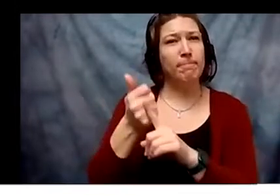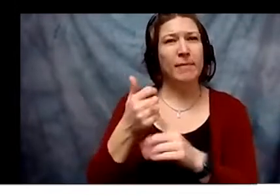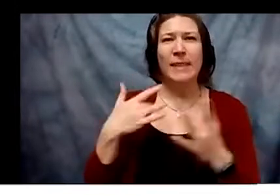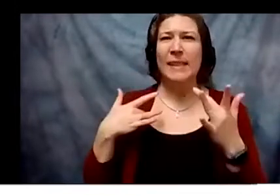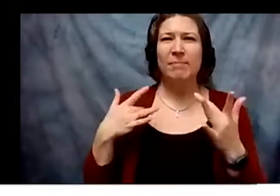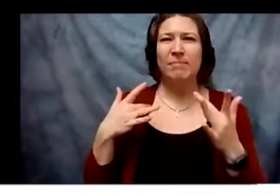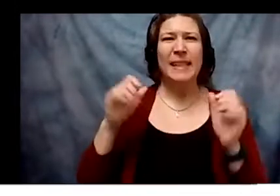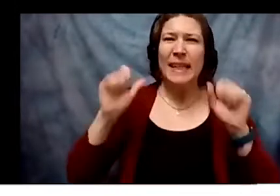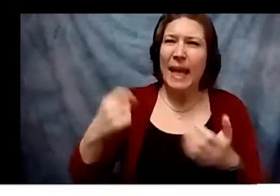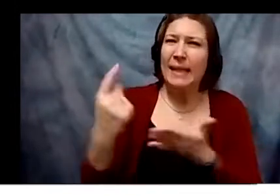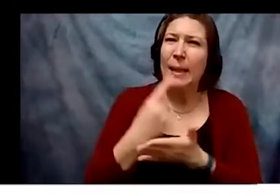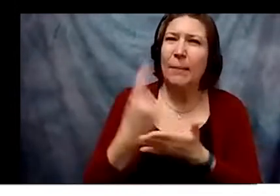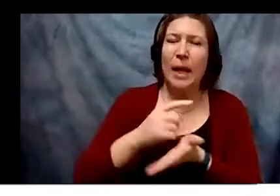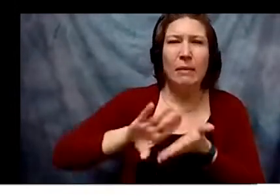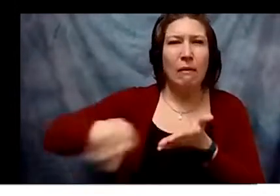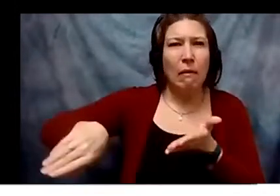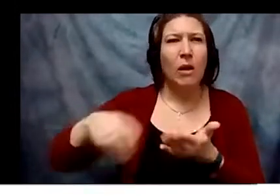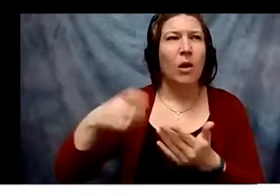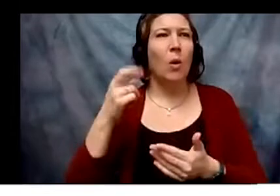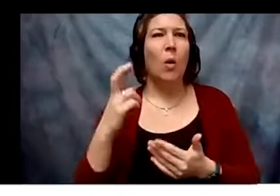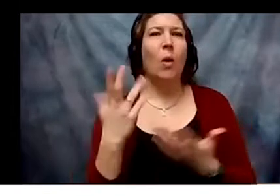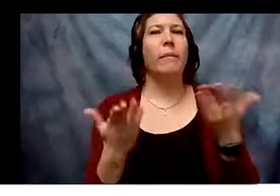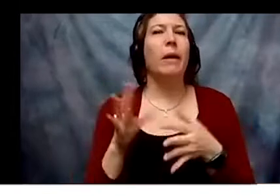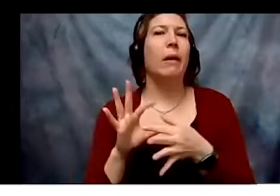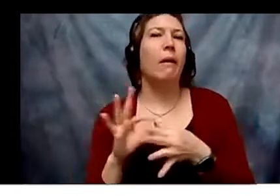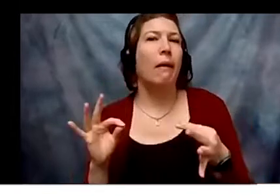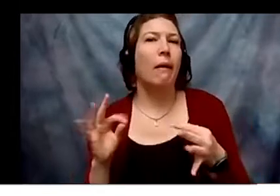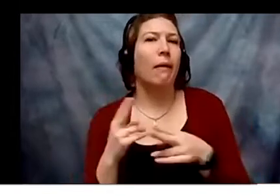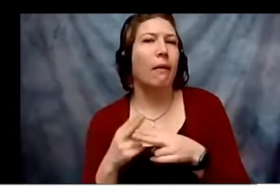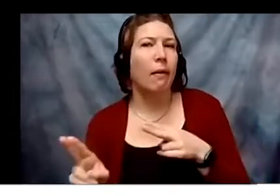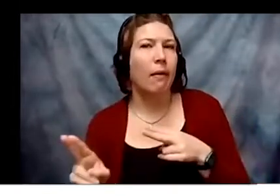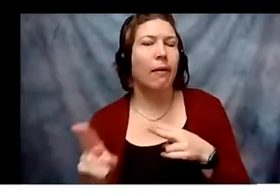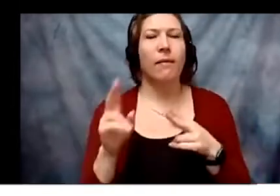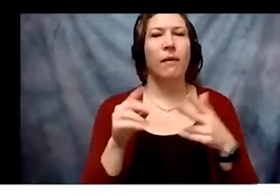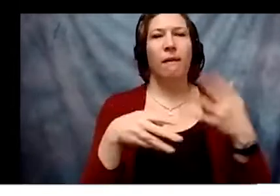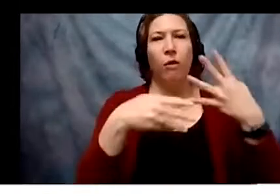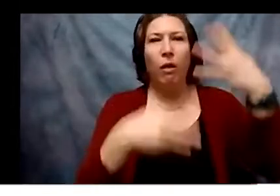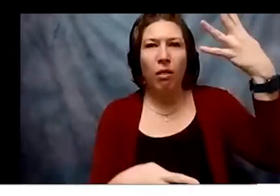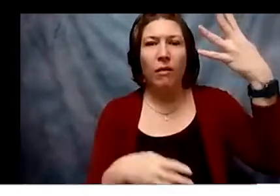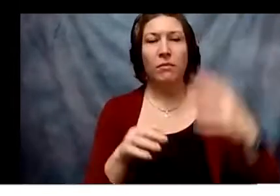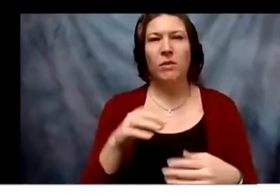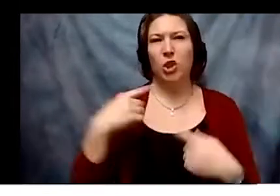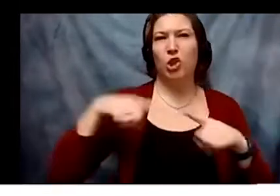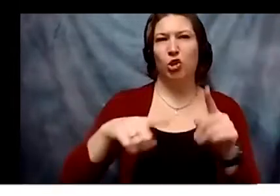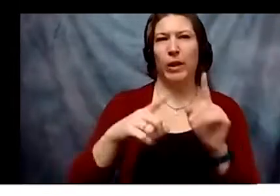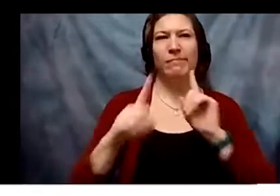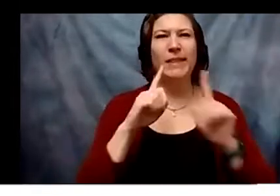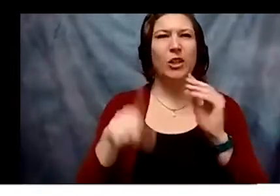or just mentioned as a part of a long list and not discussed When people are talking about equity and social